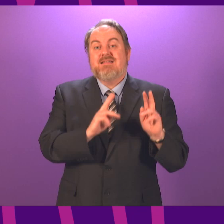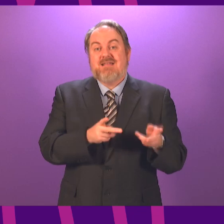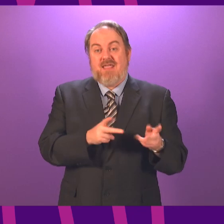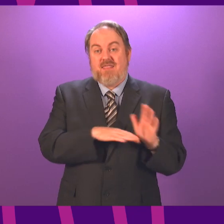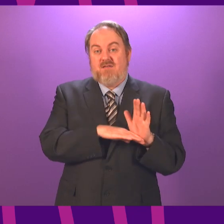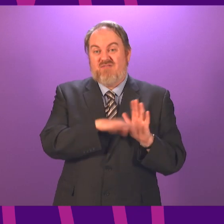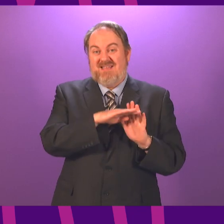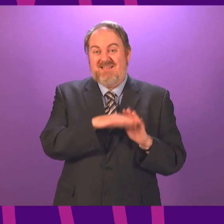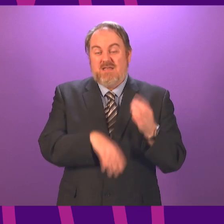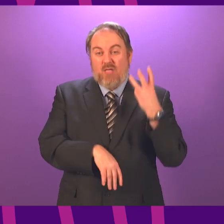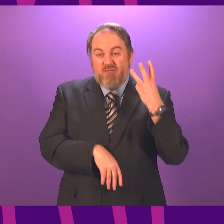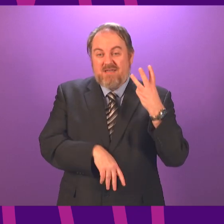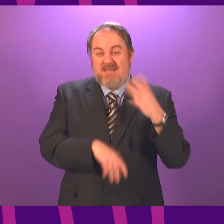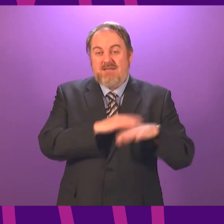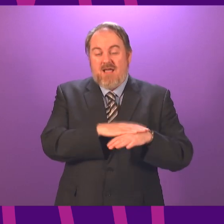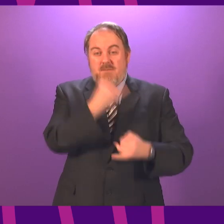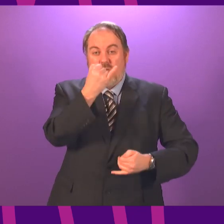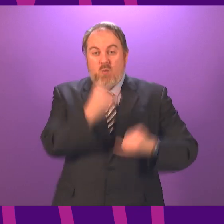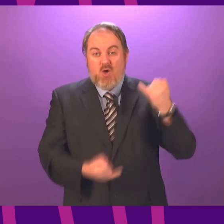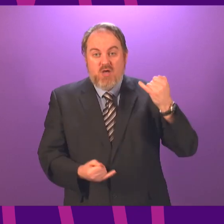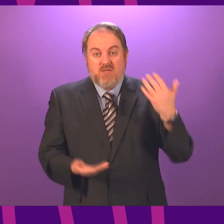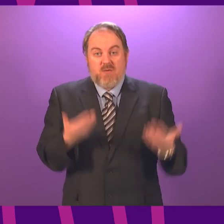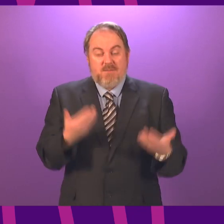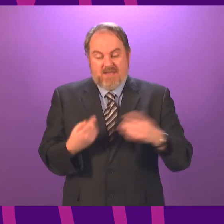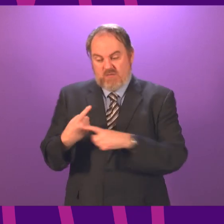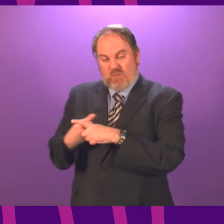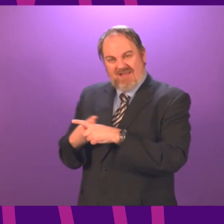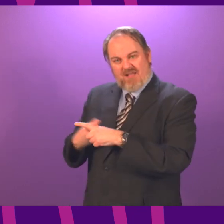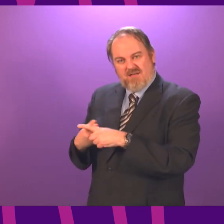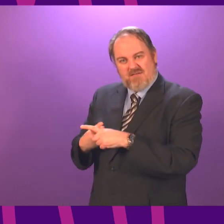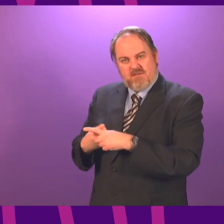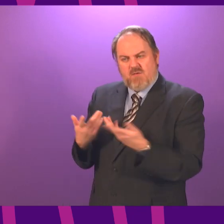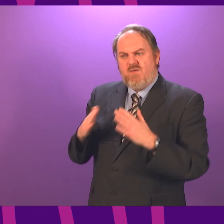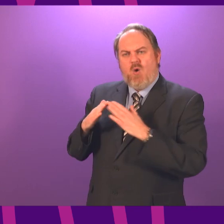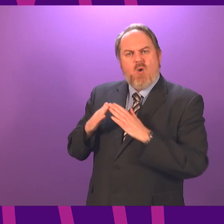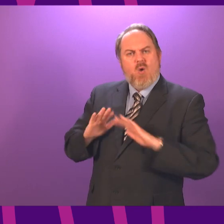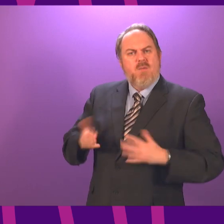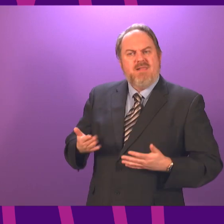times higher than in England. As we come out of lockdown, what is the plan for all the